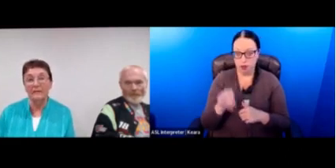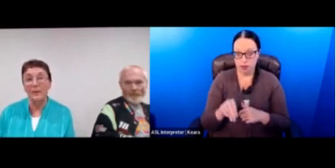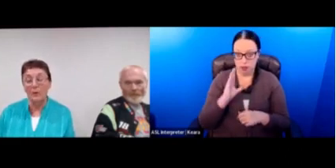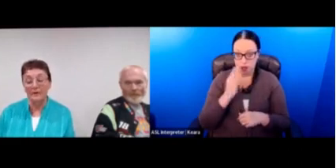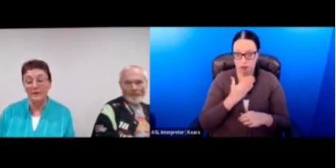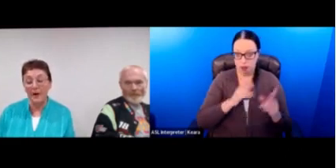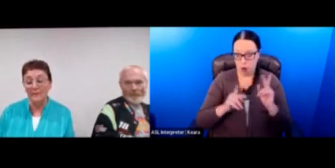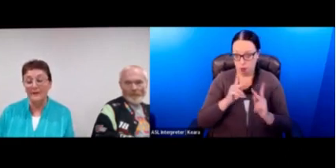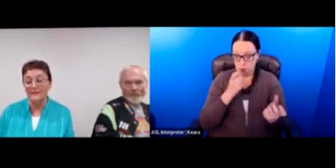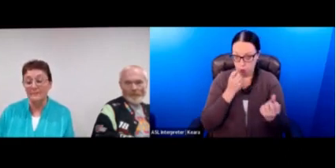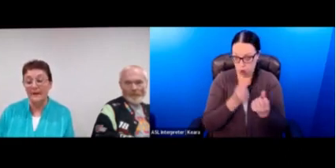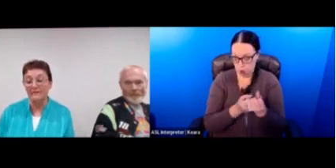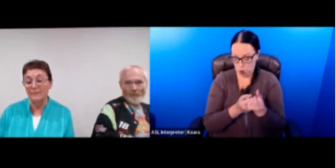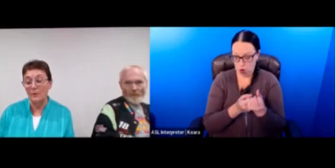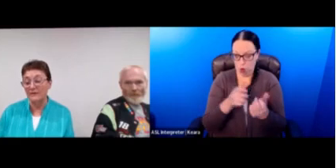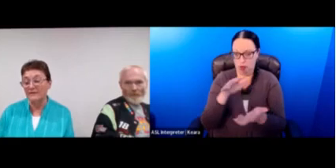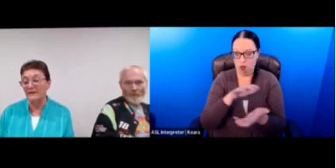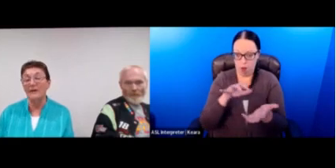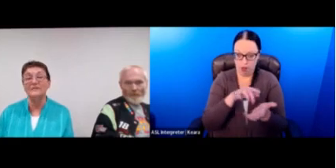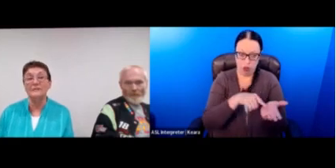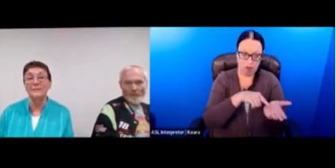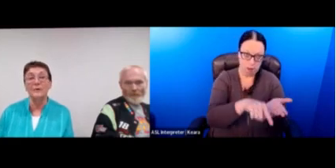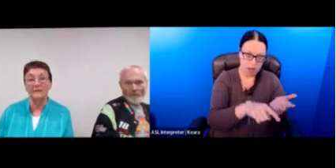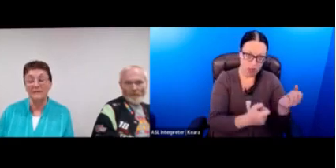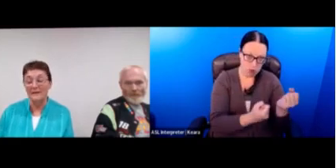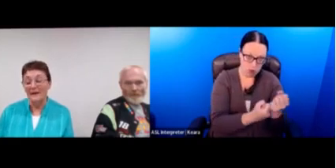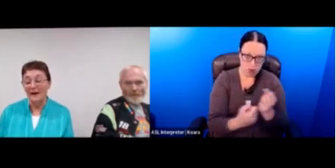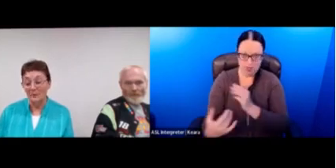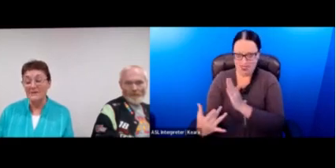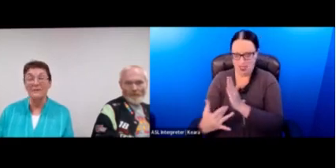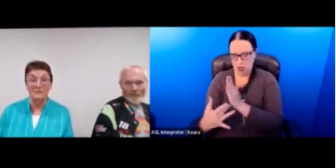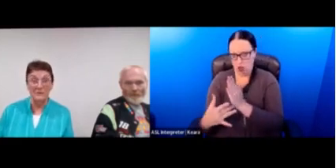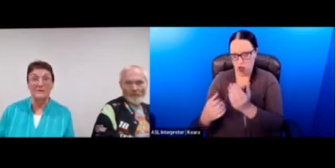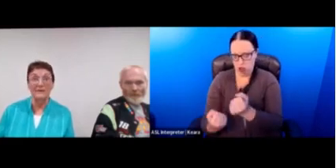supported with a combination of pay supports and technology supports, which has reduced the